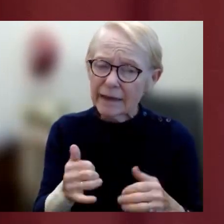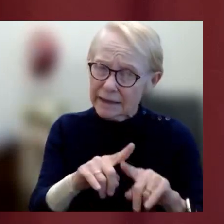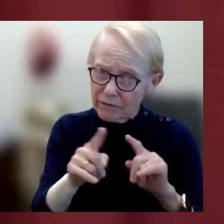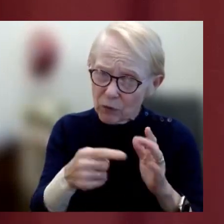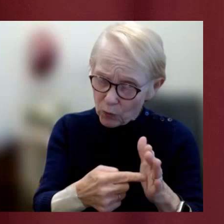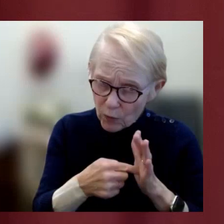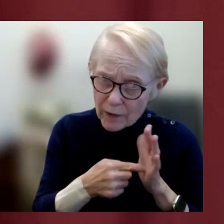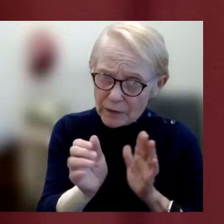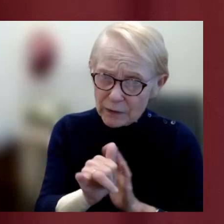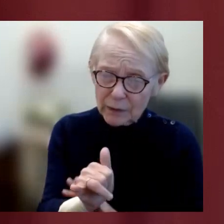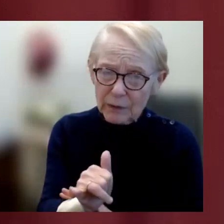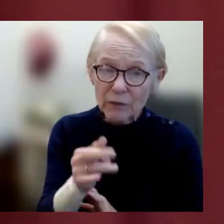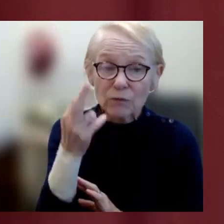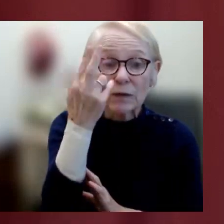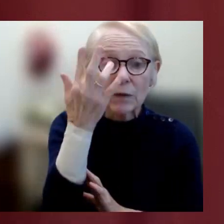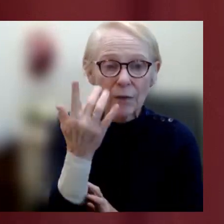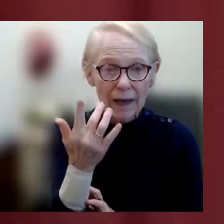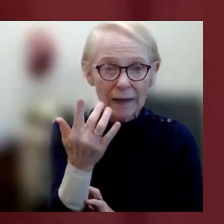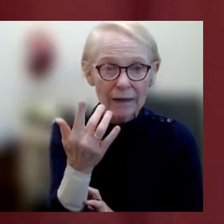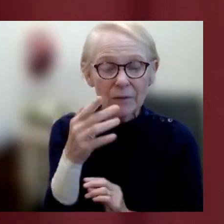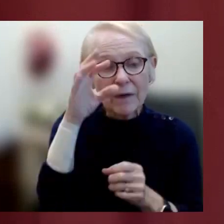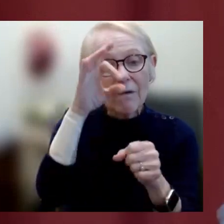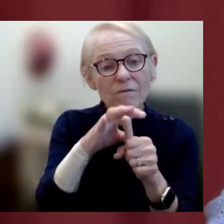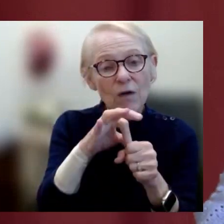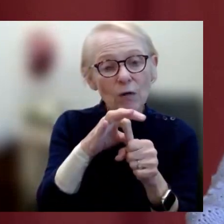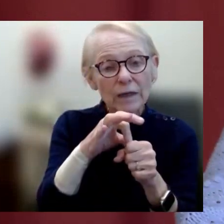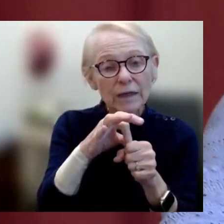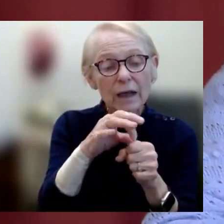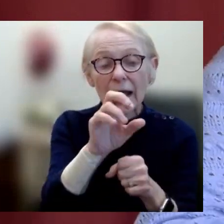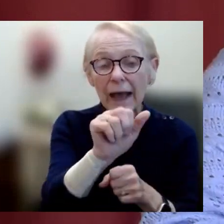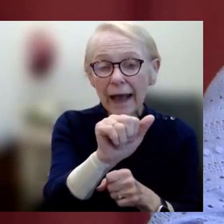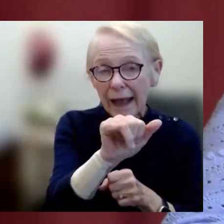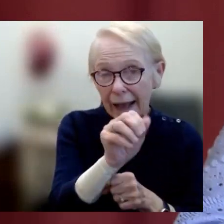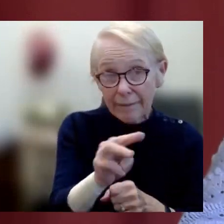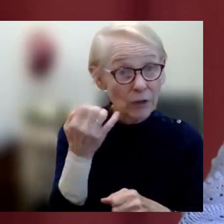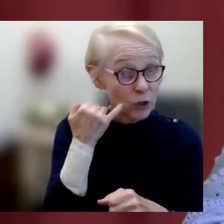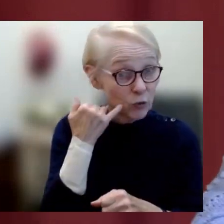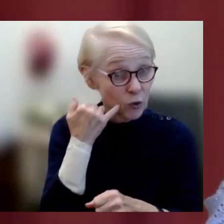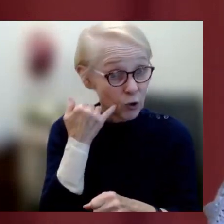that's one of the reasons that we have a voting project at aim where people can call us our main